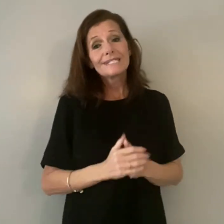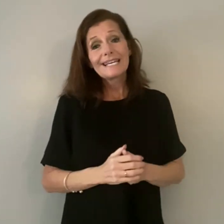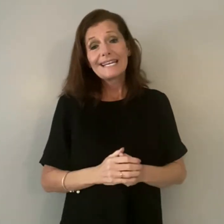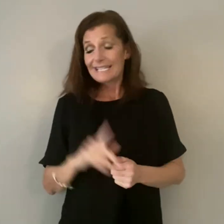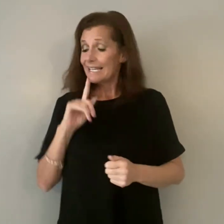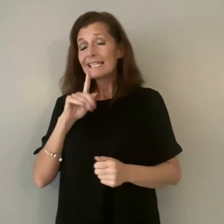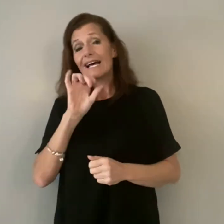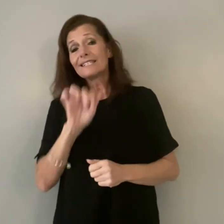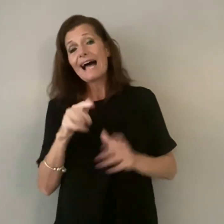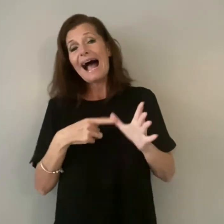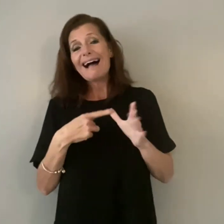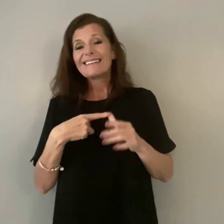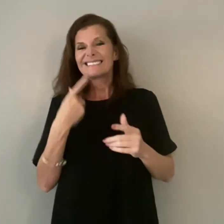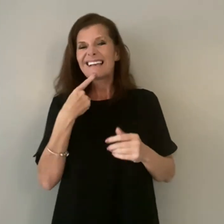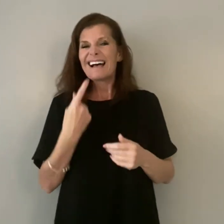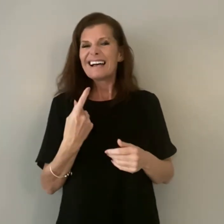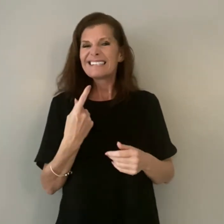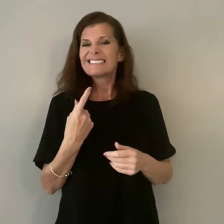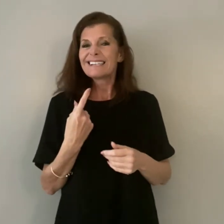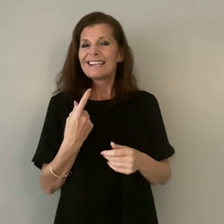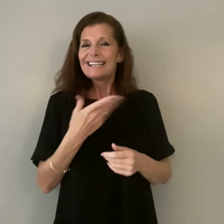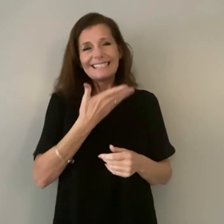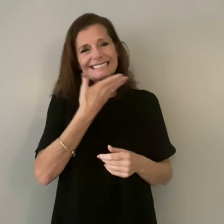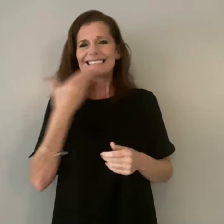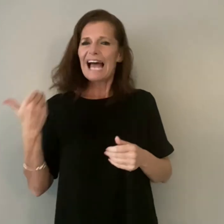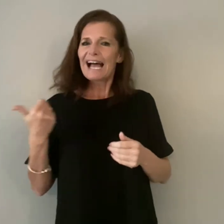Yeah, so just to give, because you can--